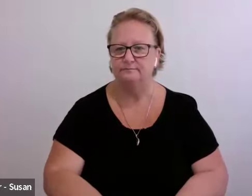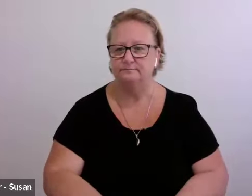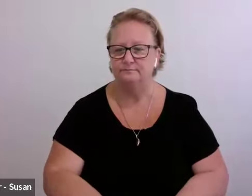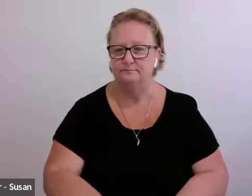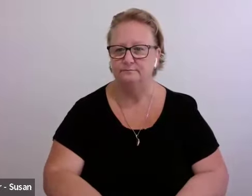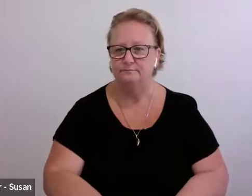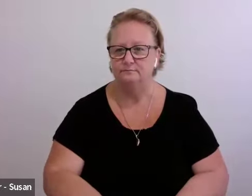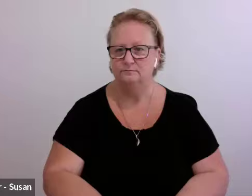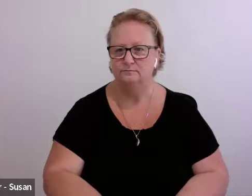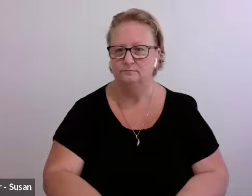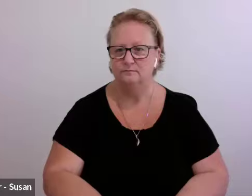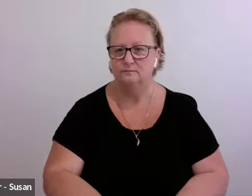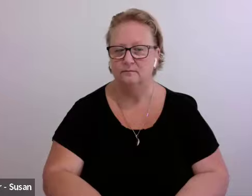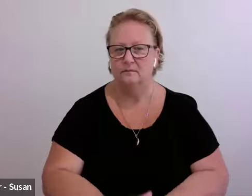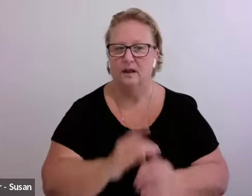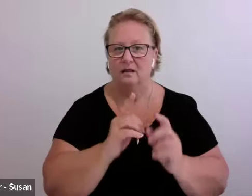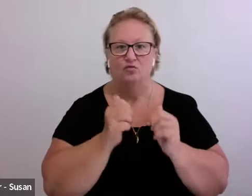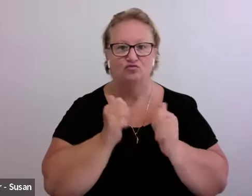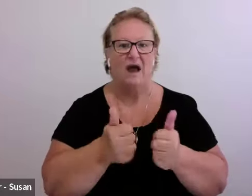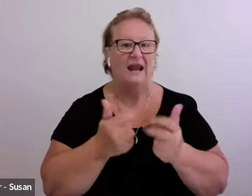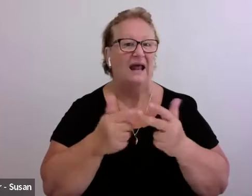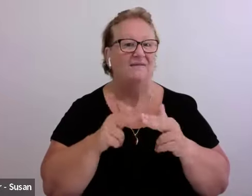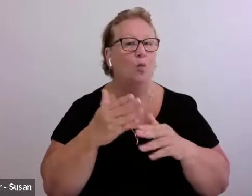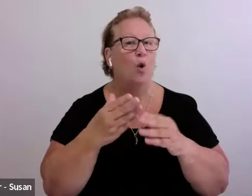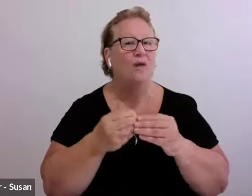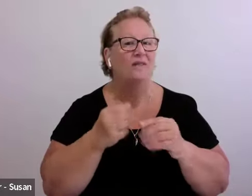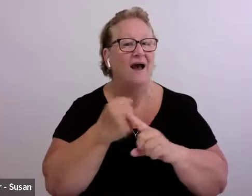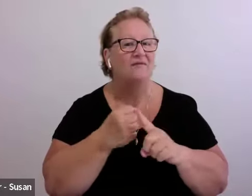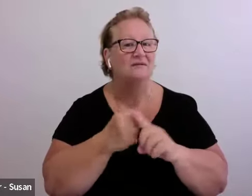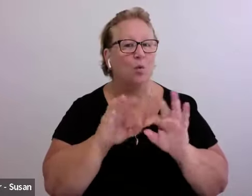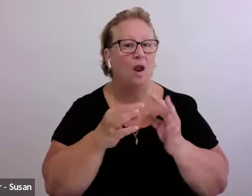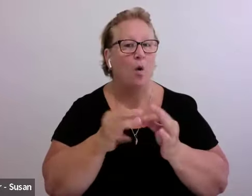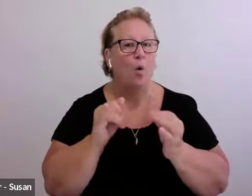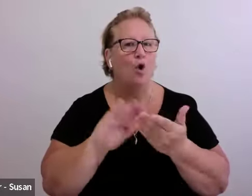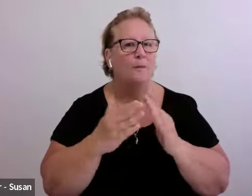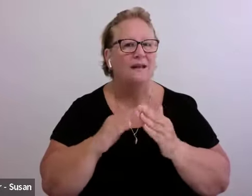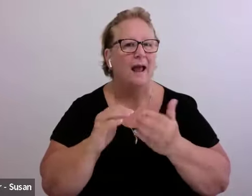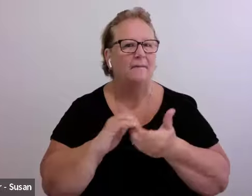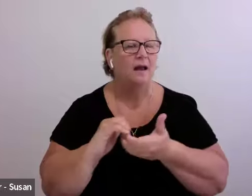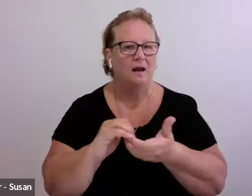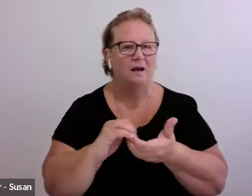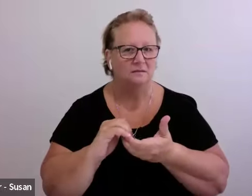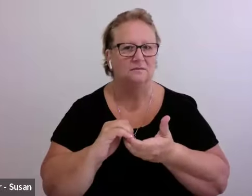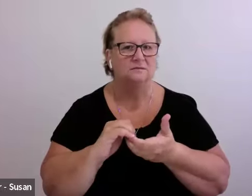understand the team has put the links to those on our web in the chat. These are really helpful if you're